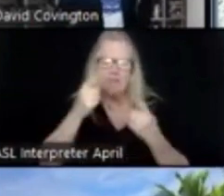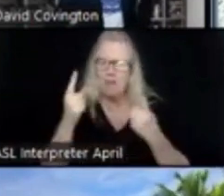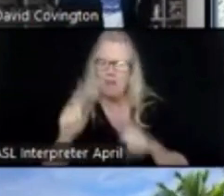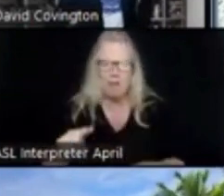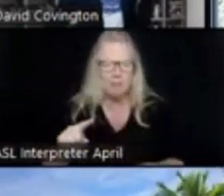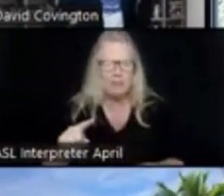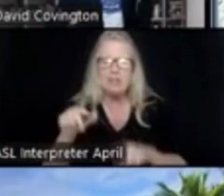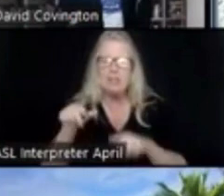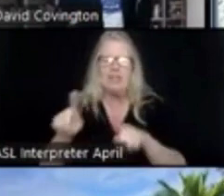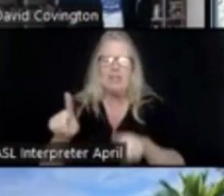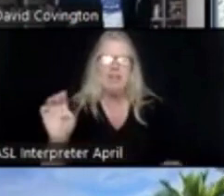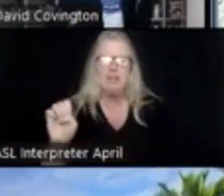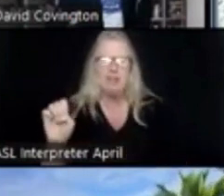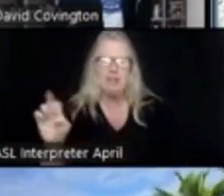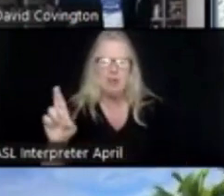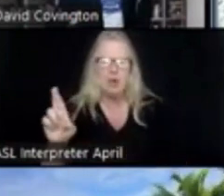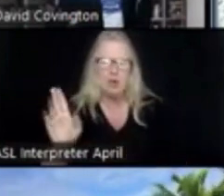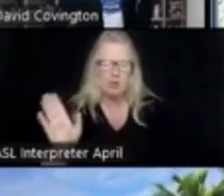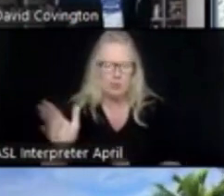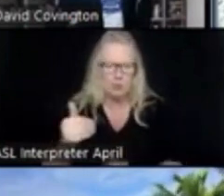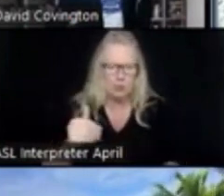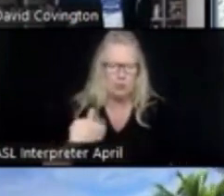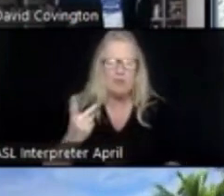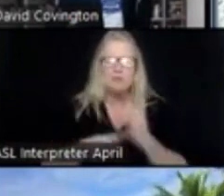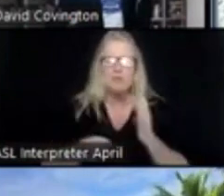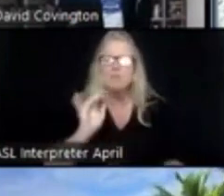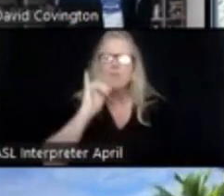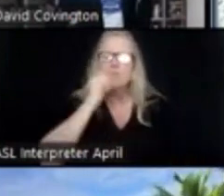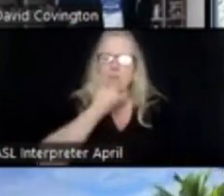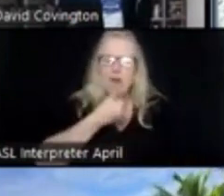EMERGENCY ROOM SETTING FROM THE MISINTERPRETATIONS.